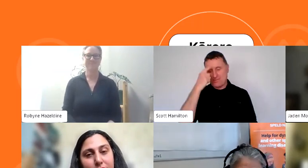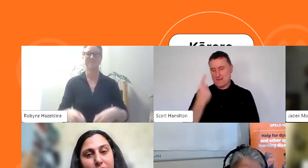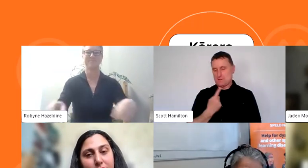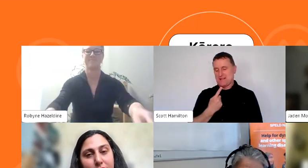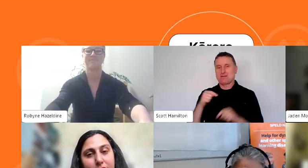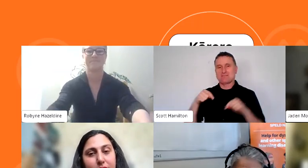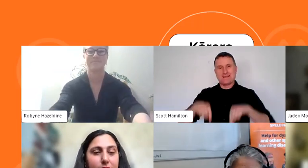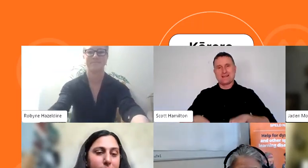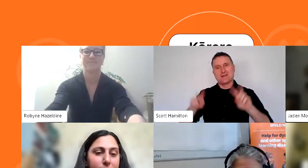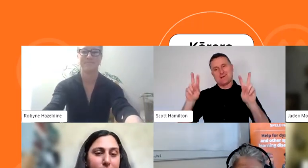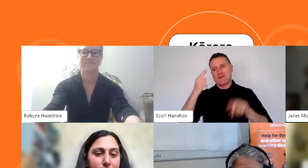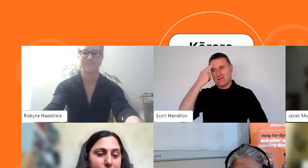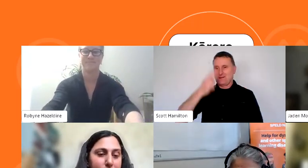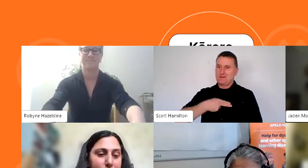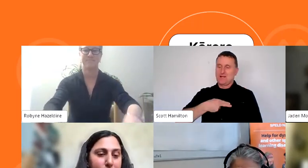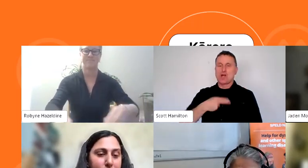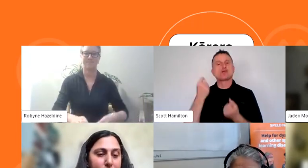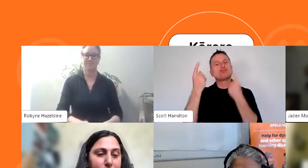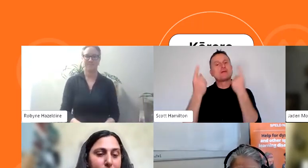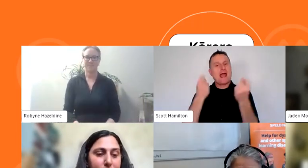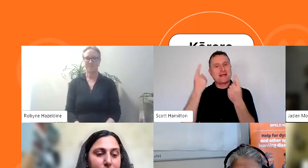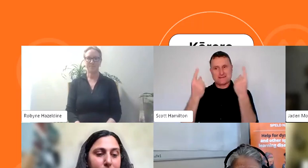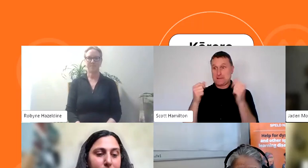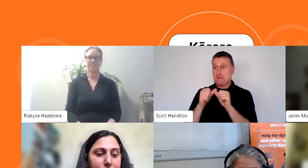kōrero is in creating a better world for individuals with SLD